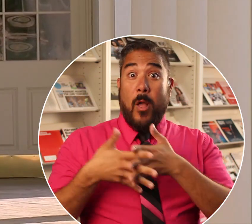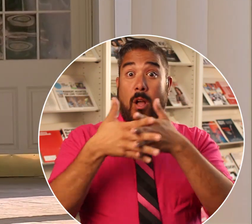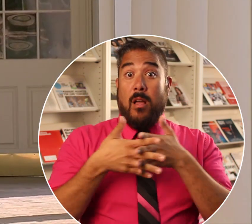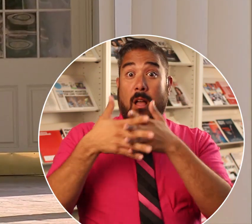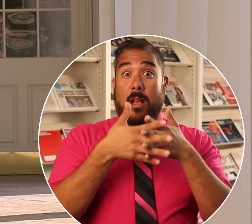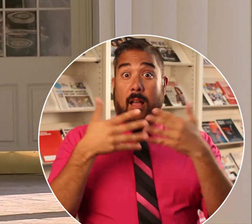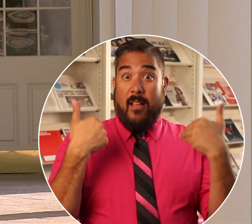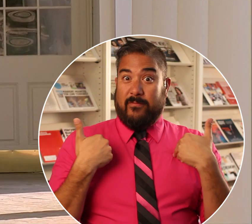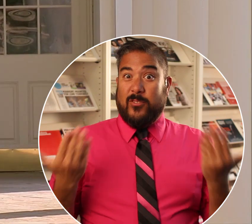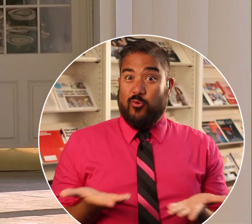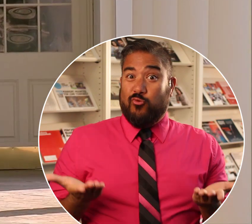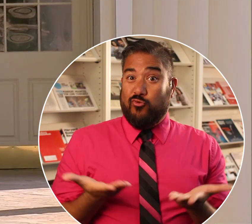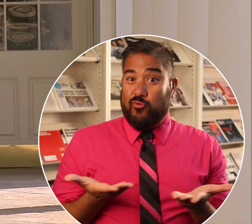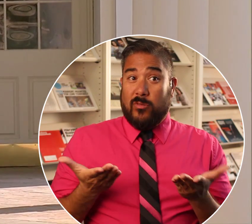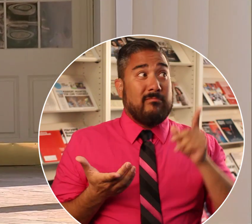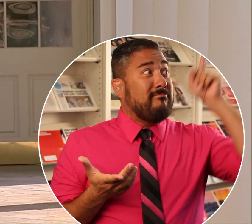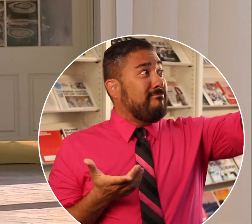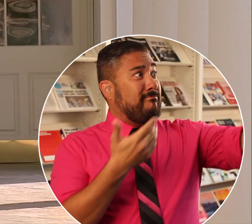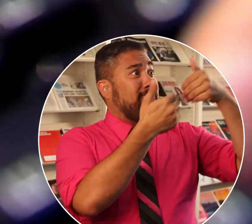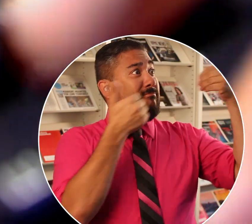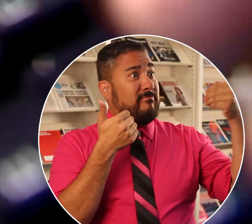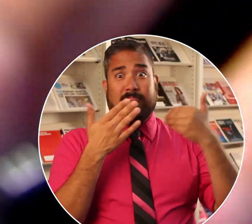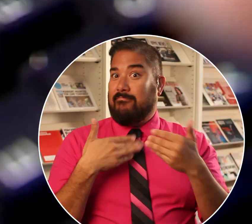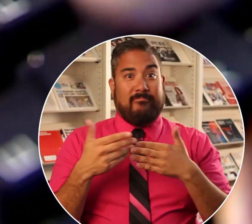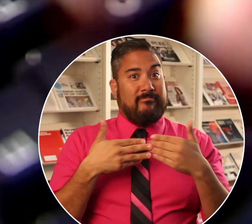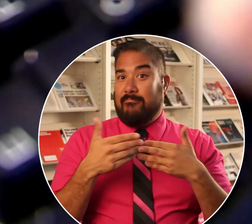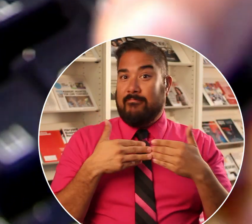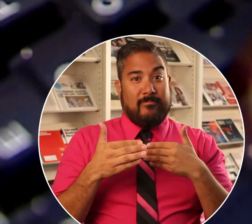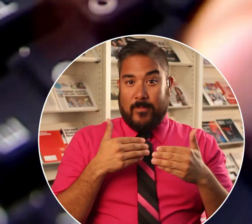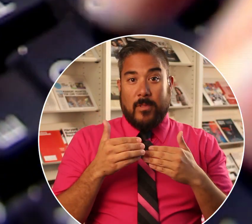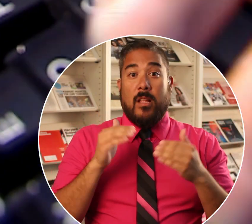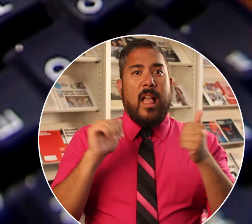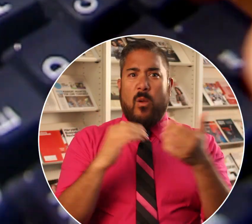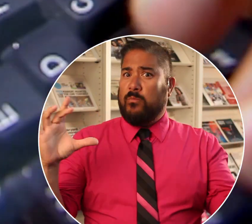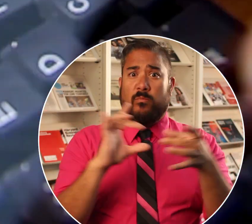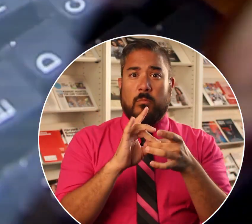But the war against ISIS may hit closer to home than we think.